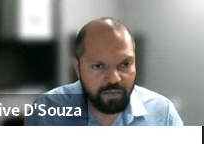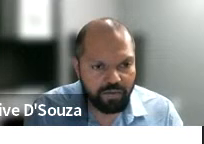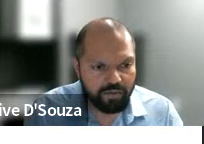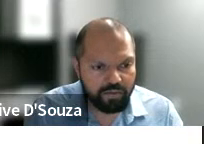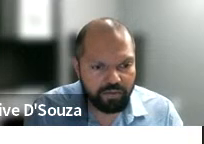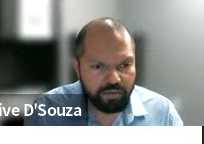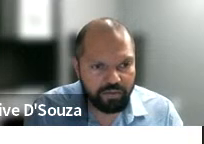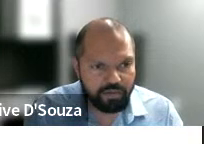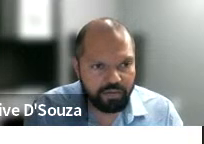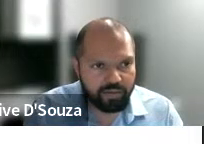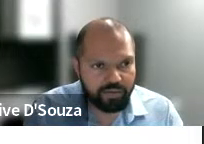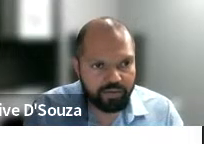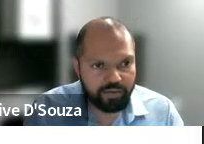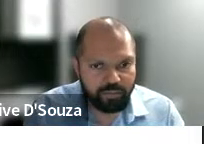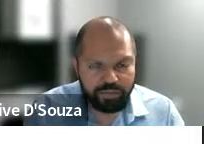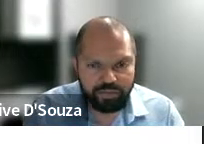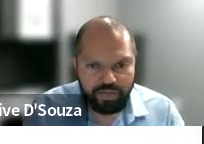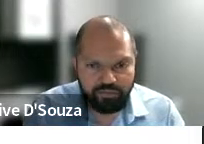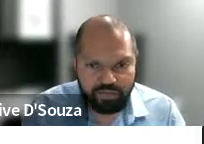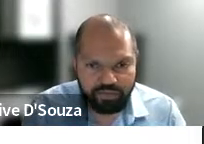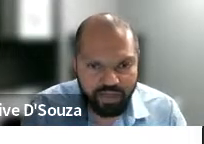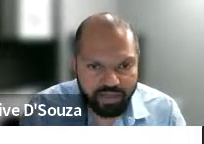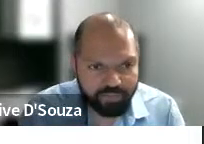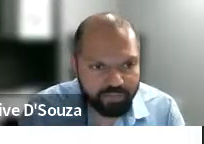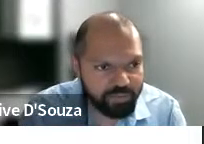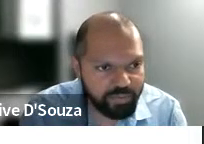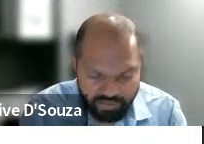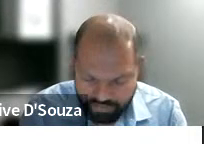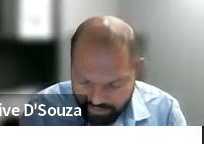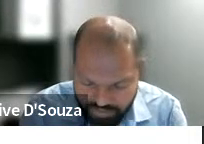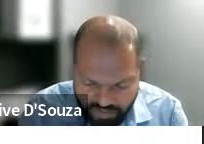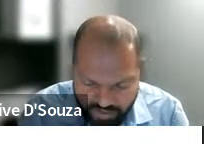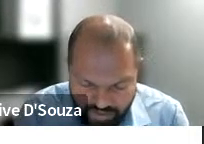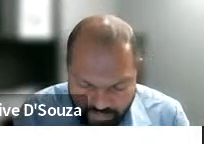You should have another slide in-between here.